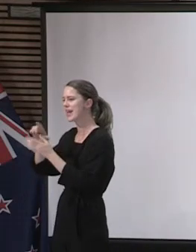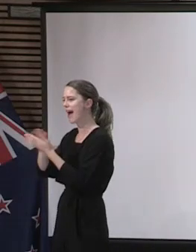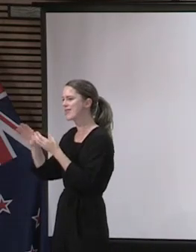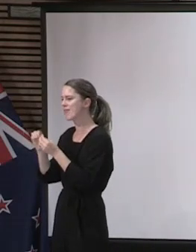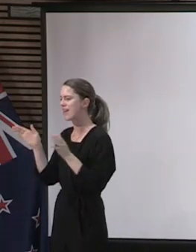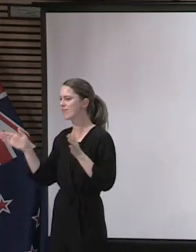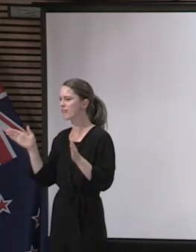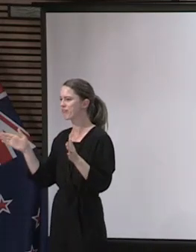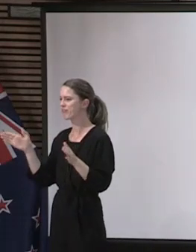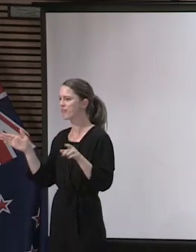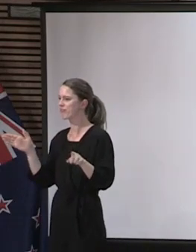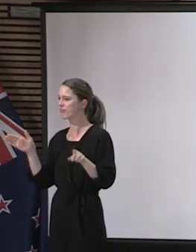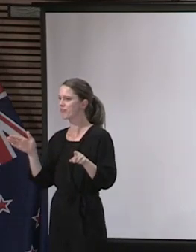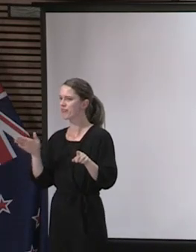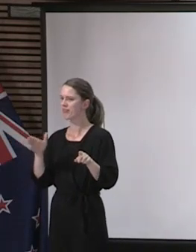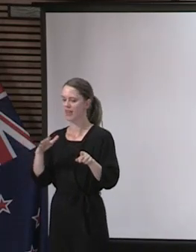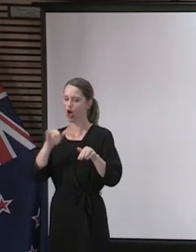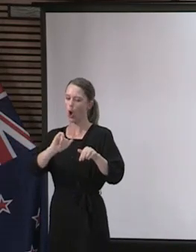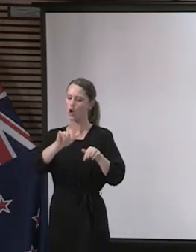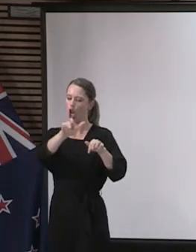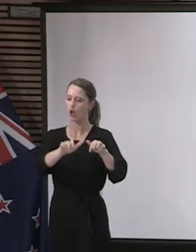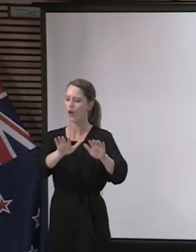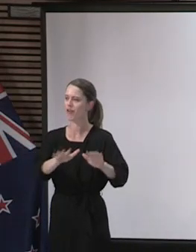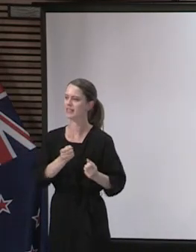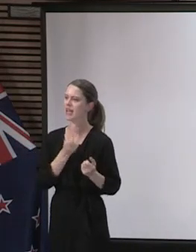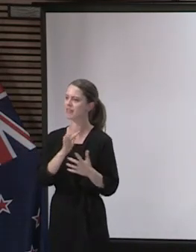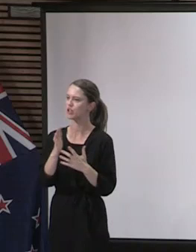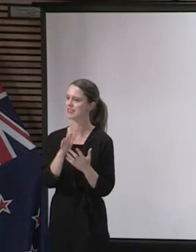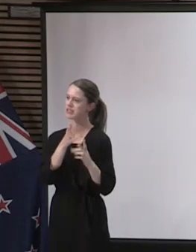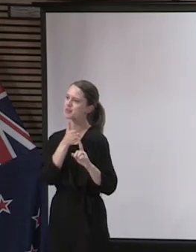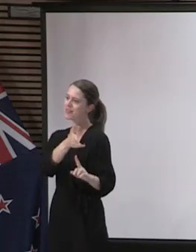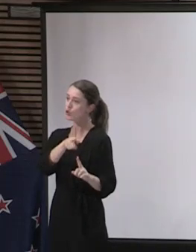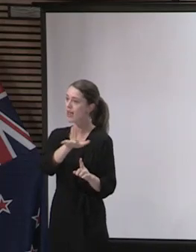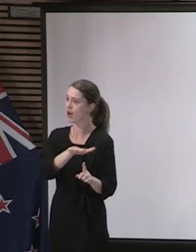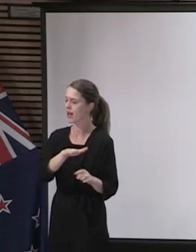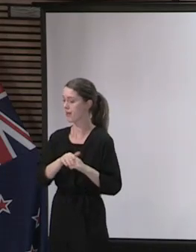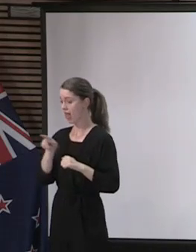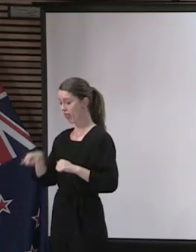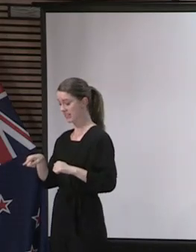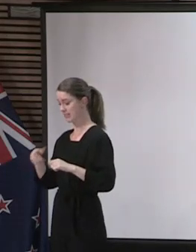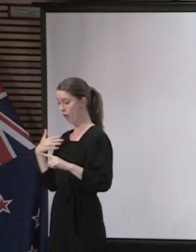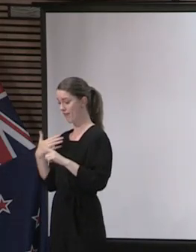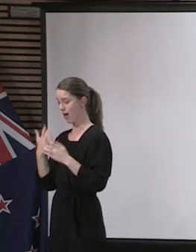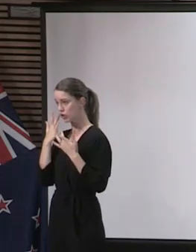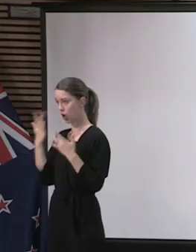designated by myself, there is still a bit like our District Health Boards, they do tend to be contained within their